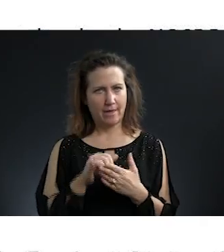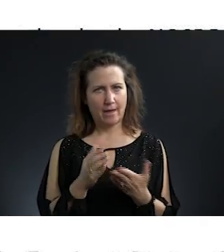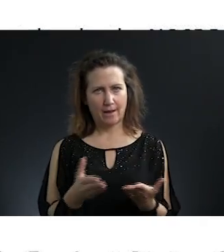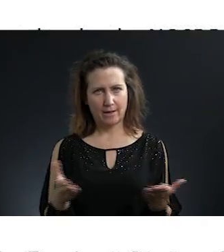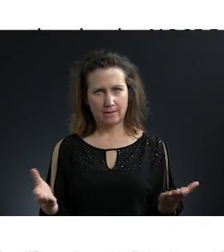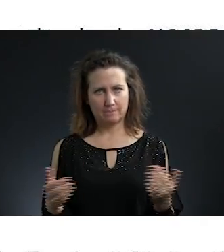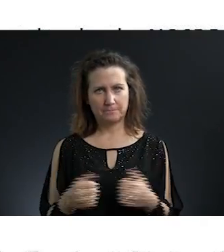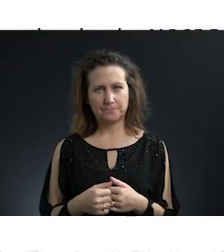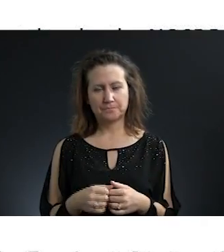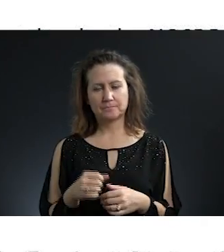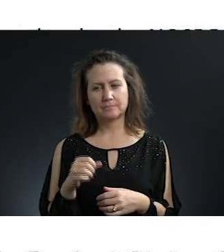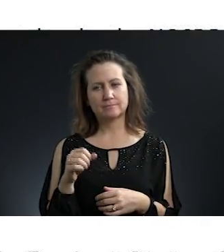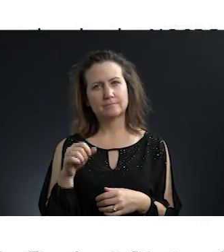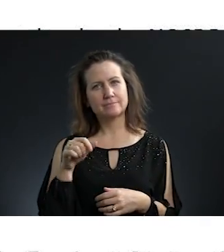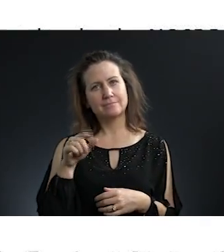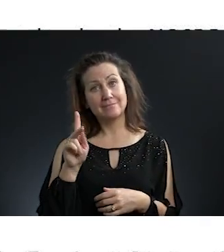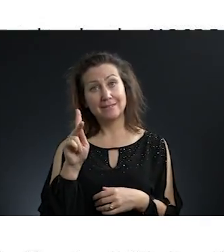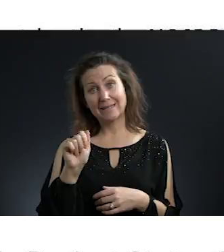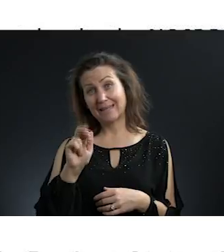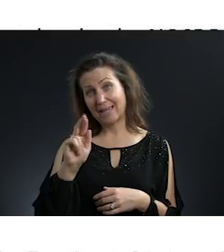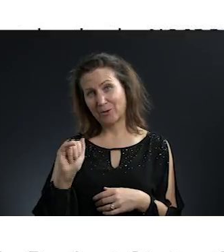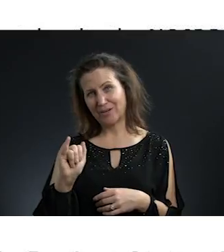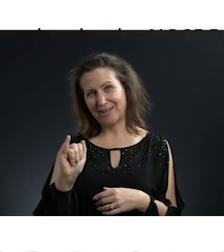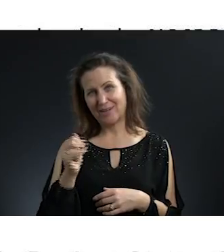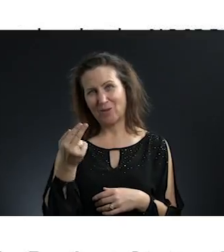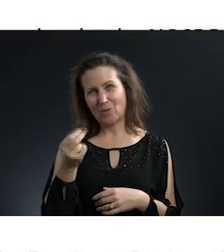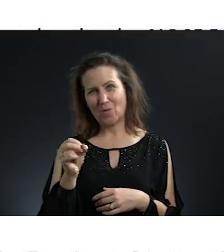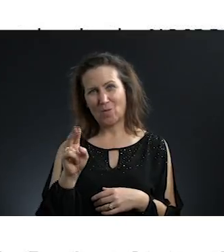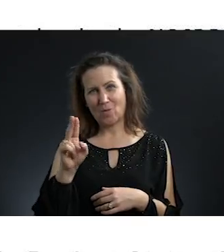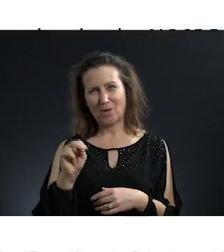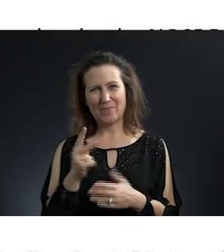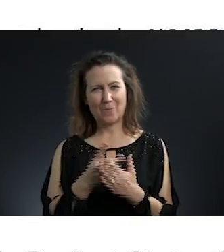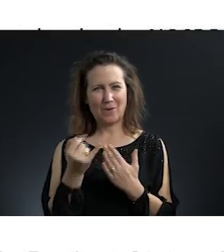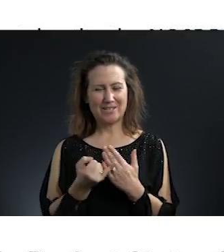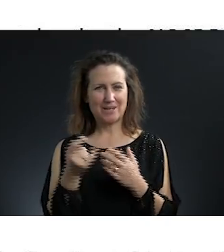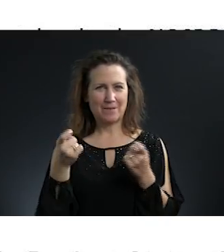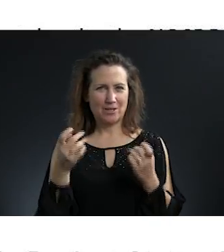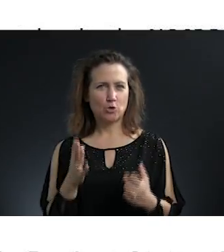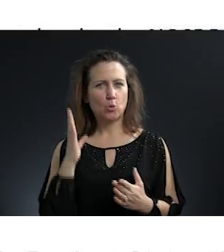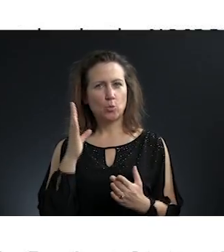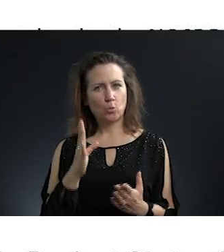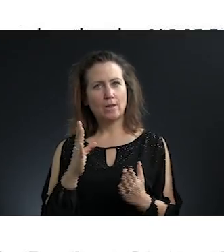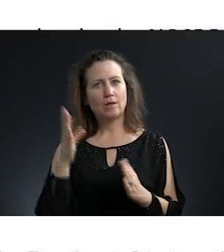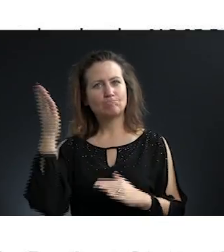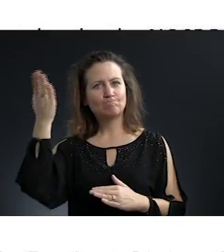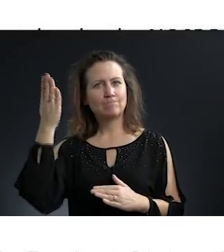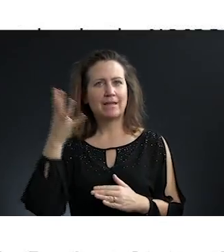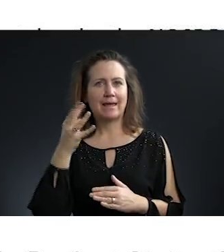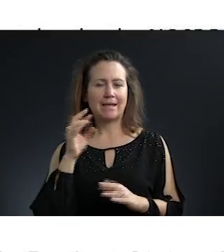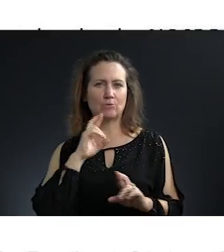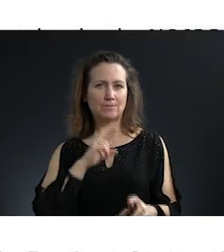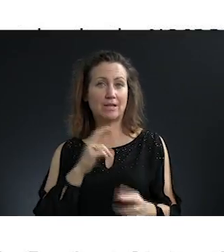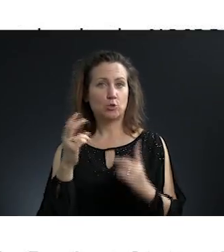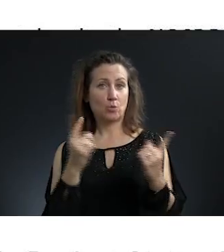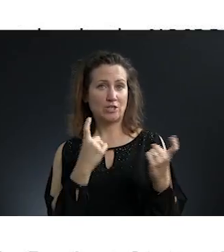this is where Kerry horn the projects manager will present and respond to questions on a written summary of all the